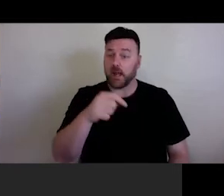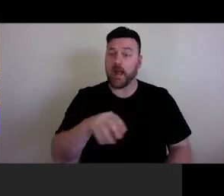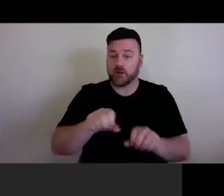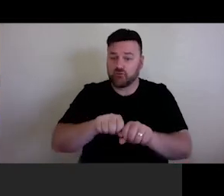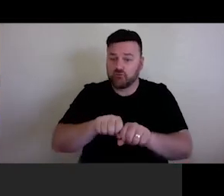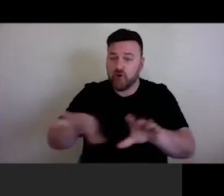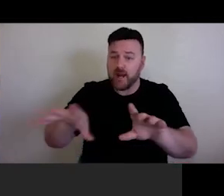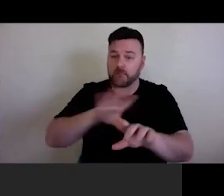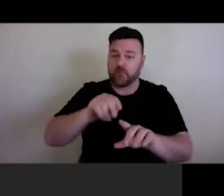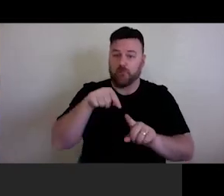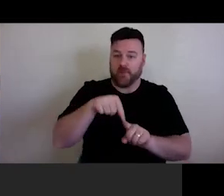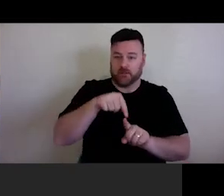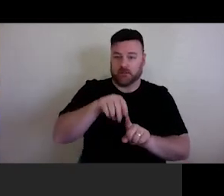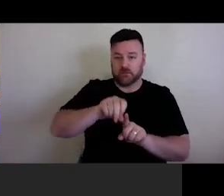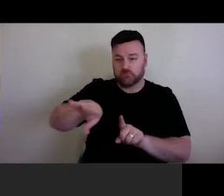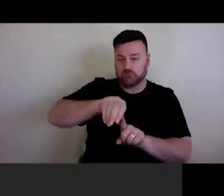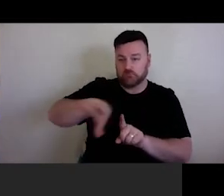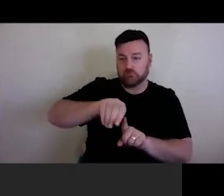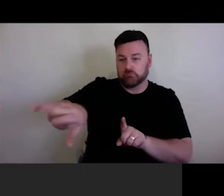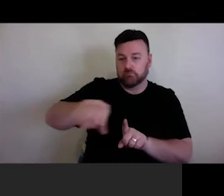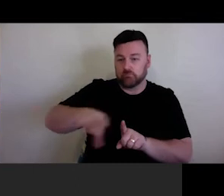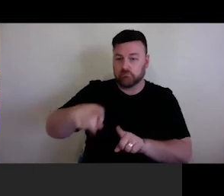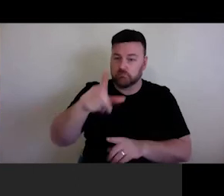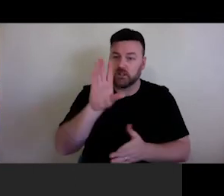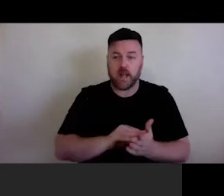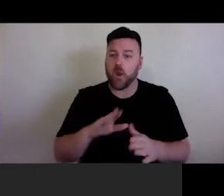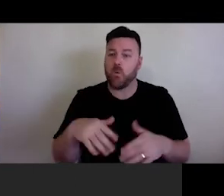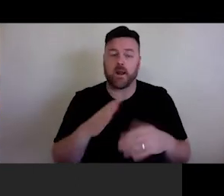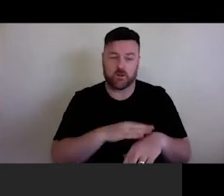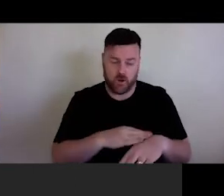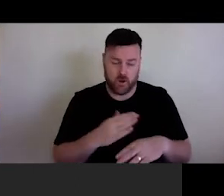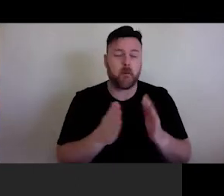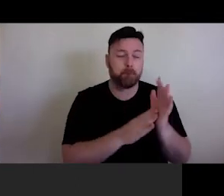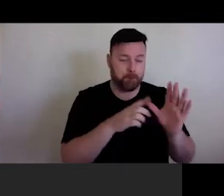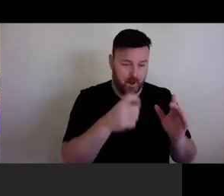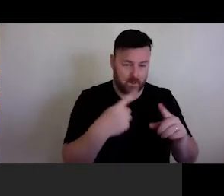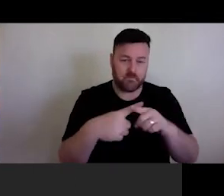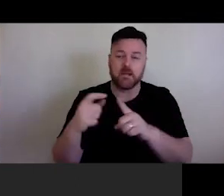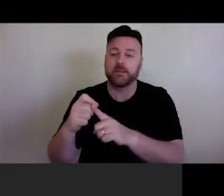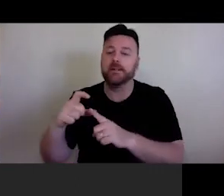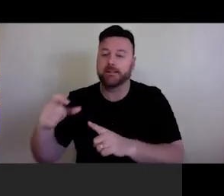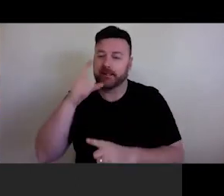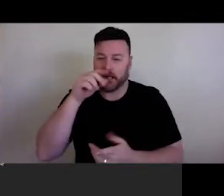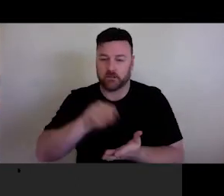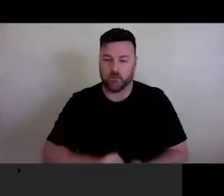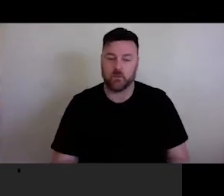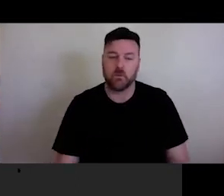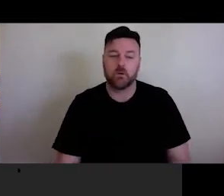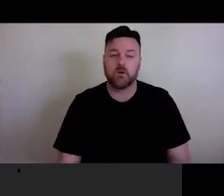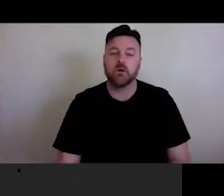You can download this for free any time. Available both on Mac and PC for sure. At this point that's when you look at possibly getting